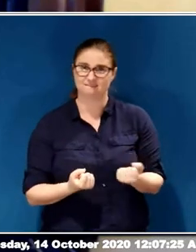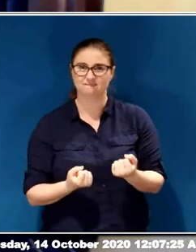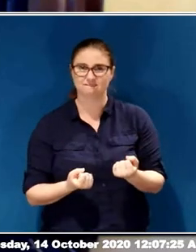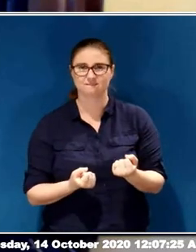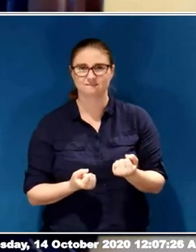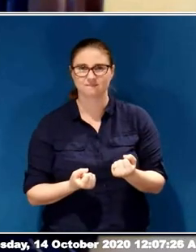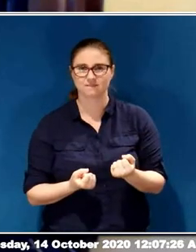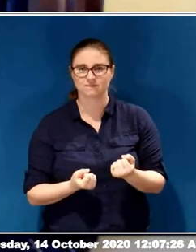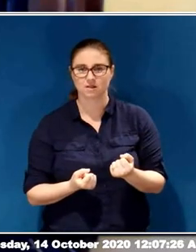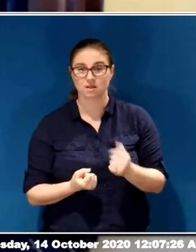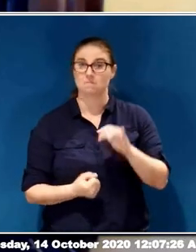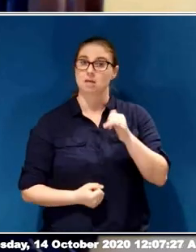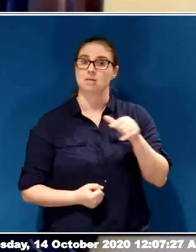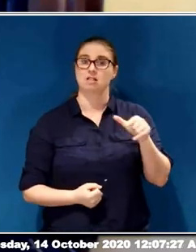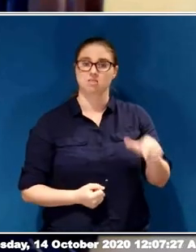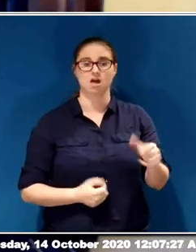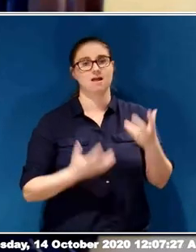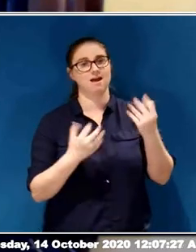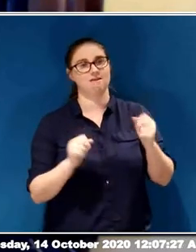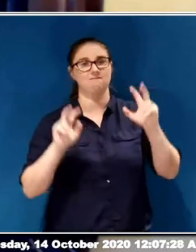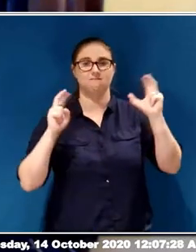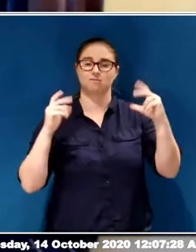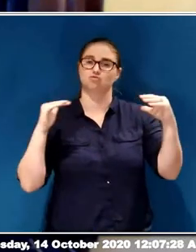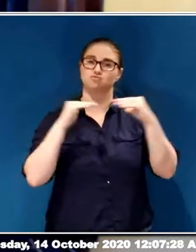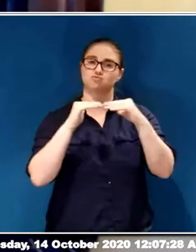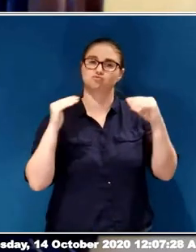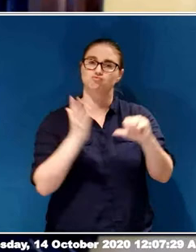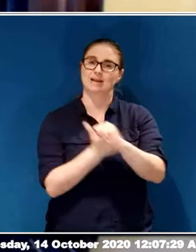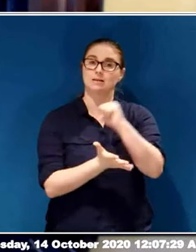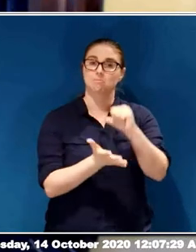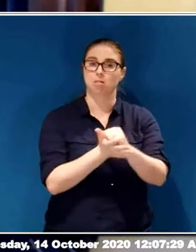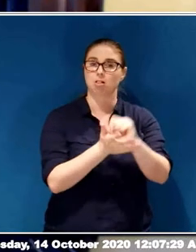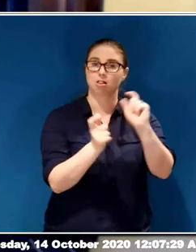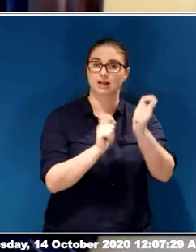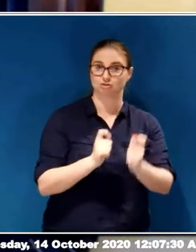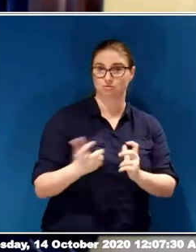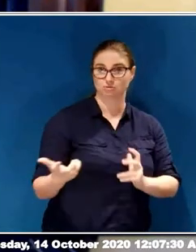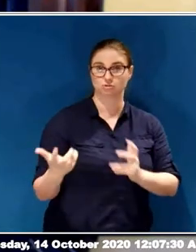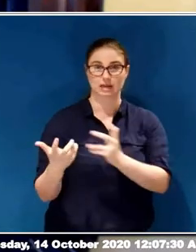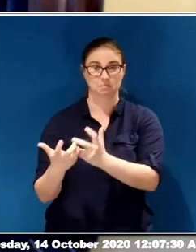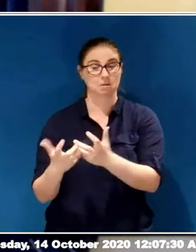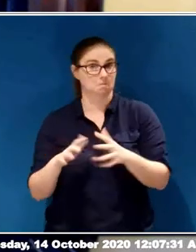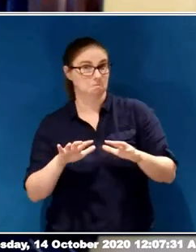simply in the routine teaching and running of classrooms and schools.